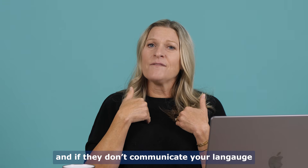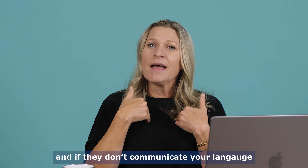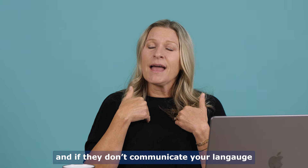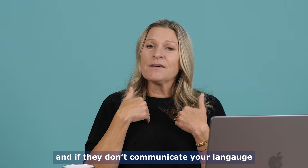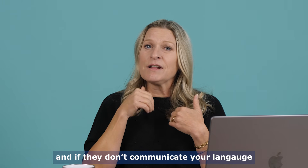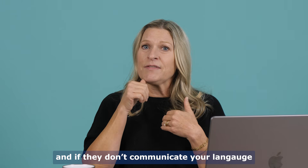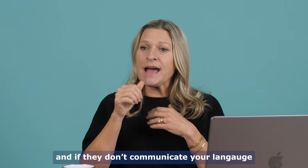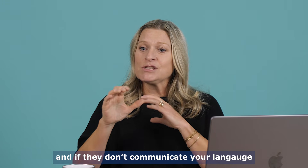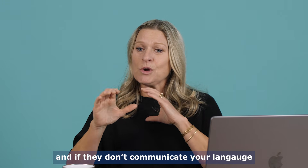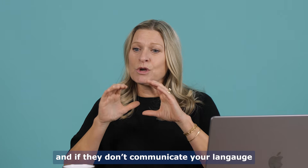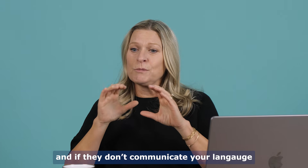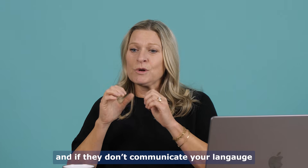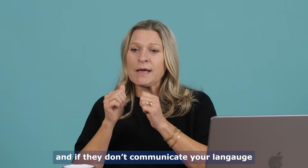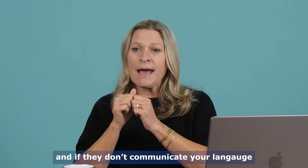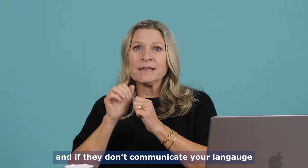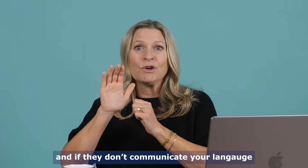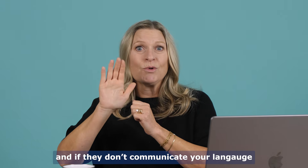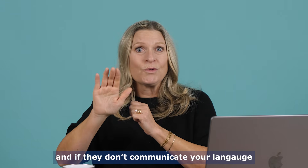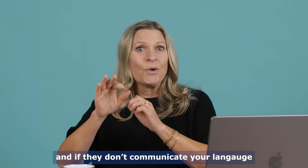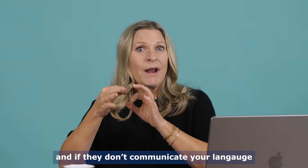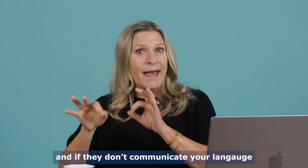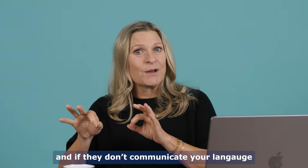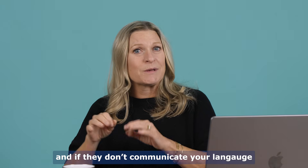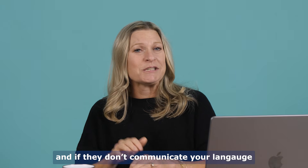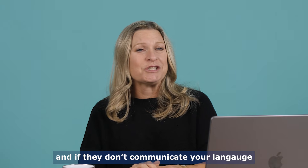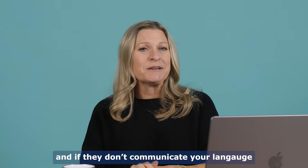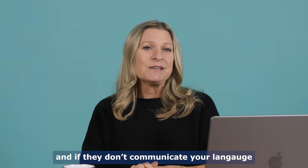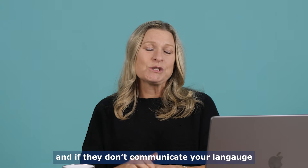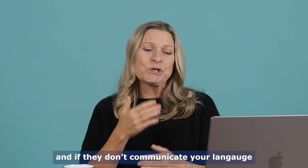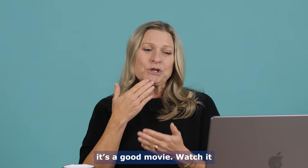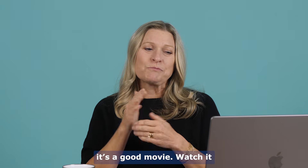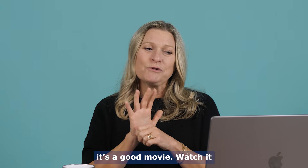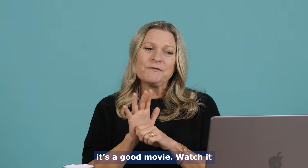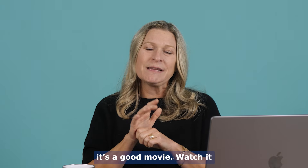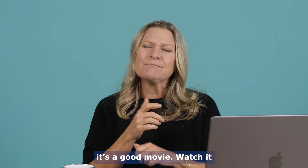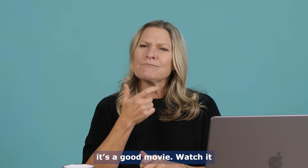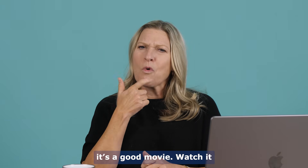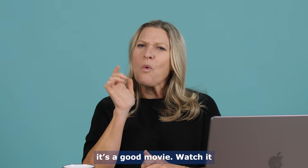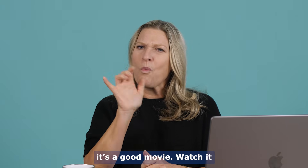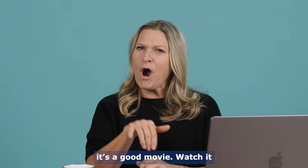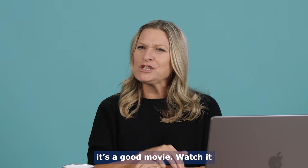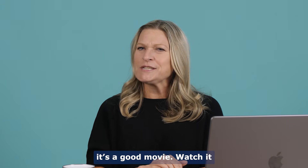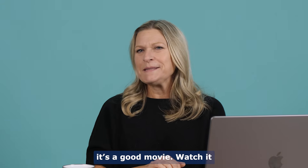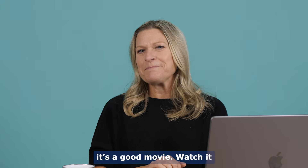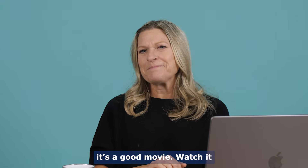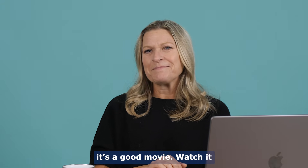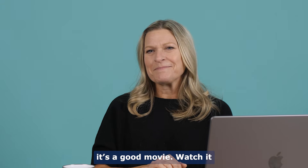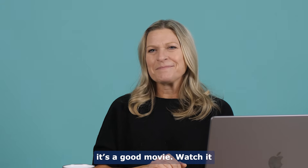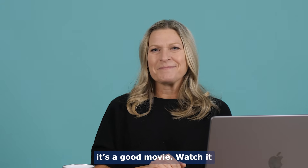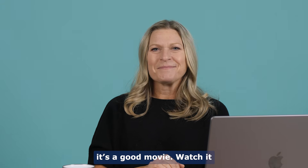and if they don’t communicate your langauge it’s a good movie. Watch it